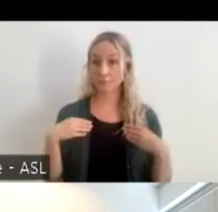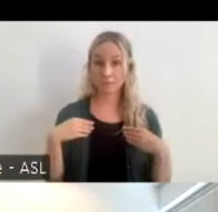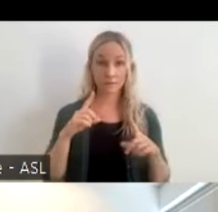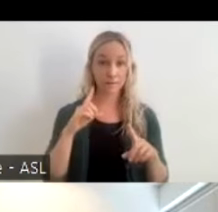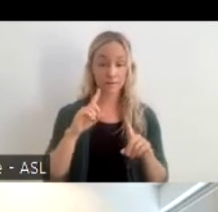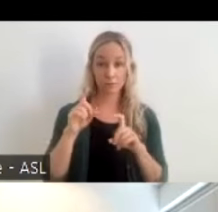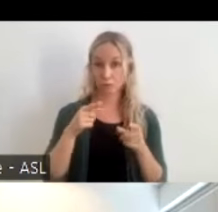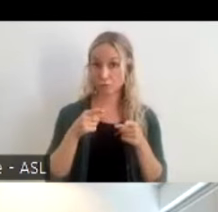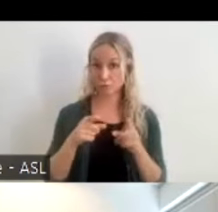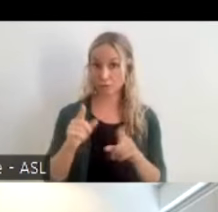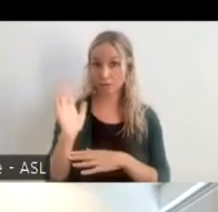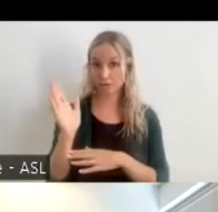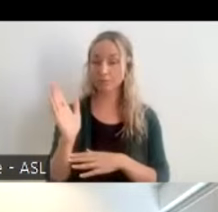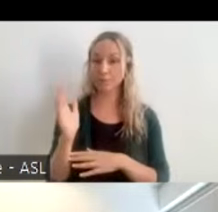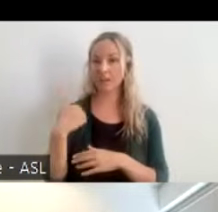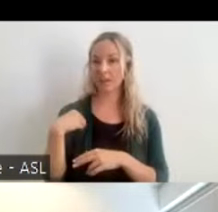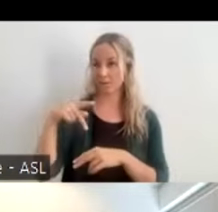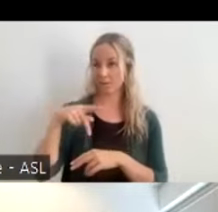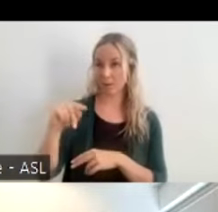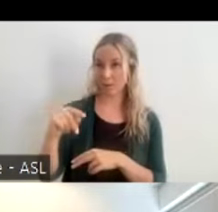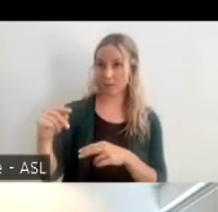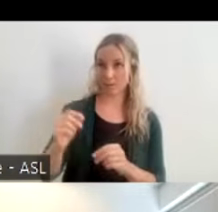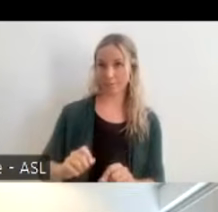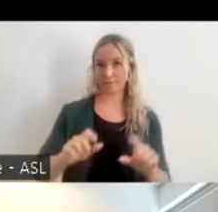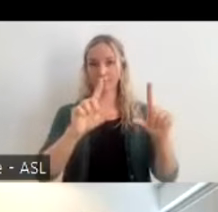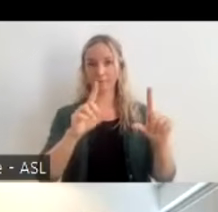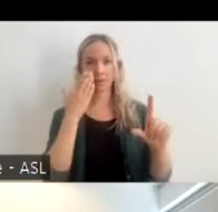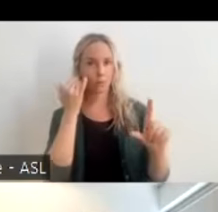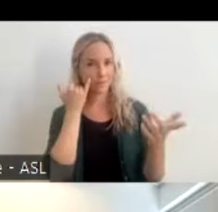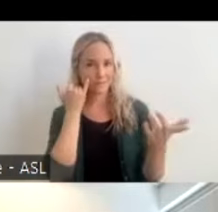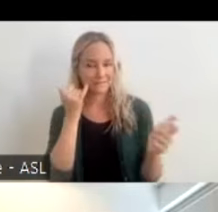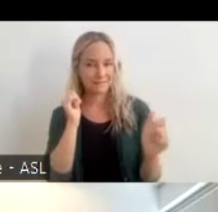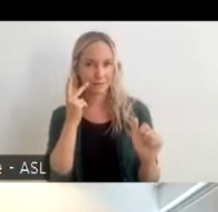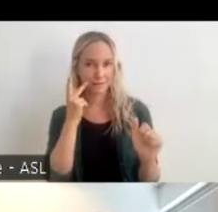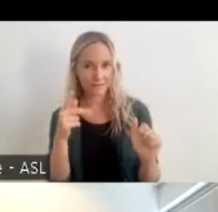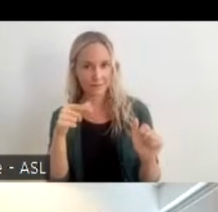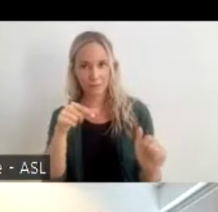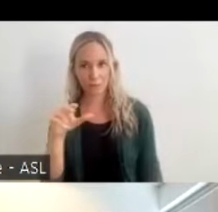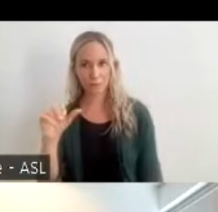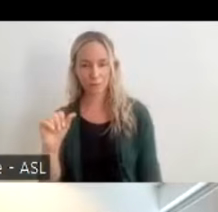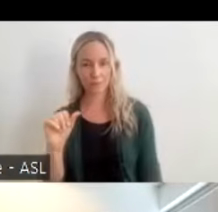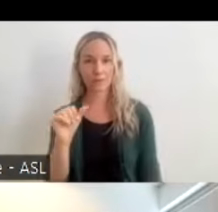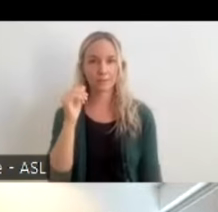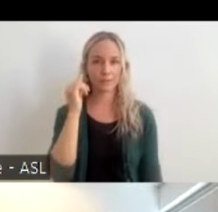which way, we'll get to your questions before the end of the program and you'll also have my contact information in